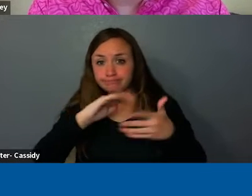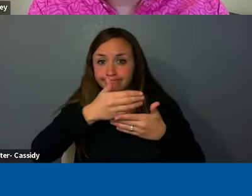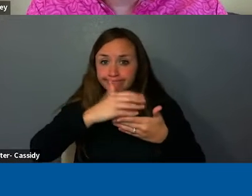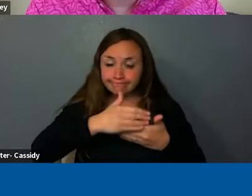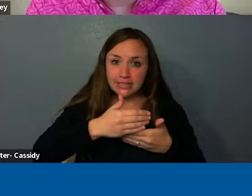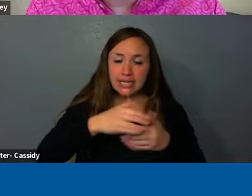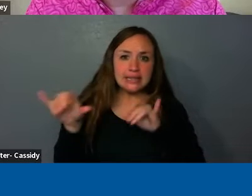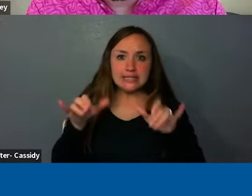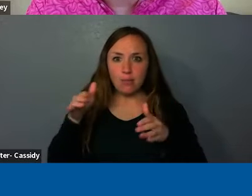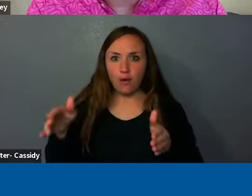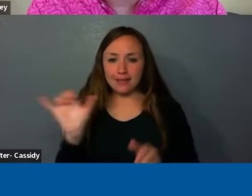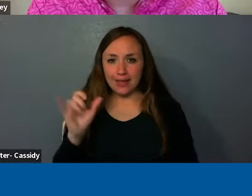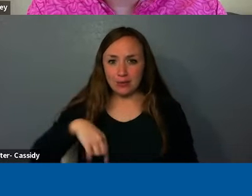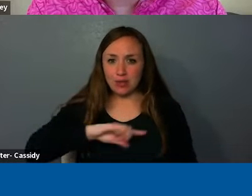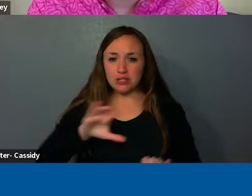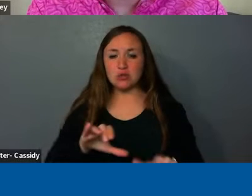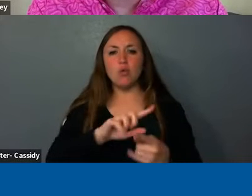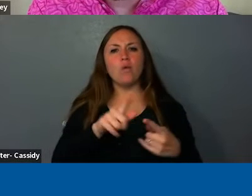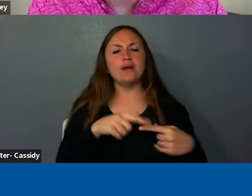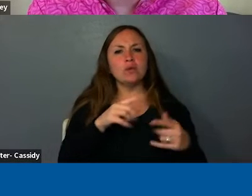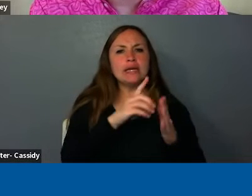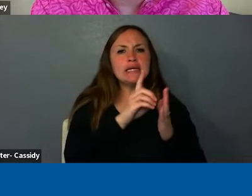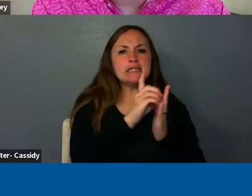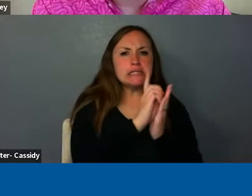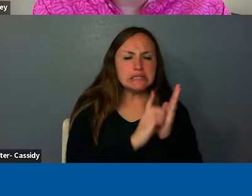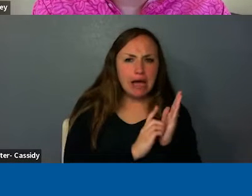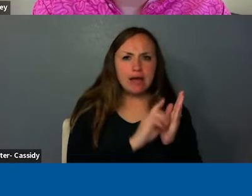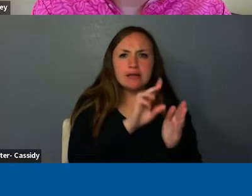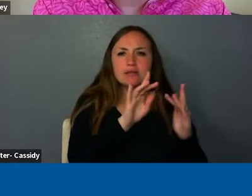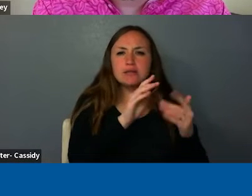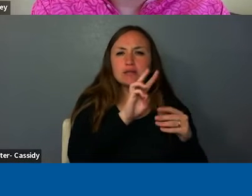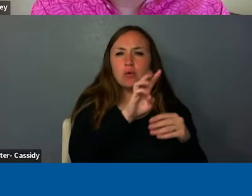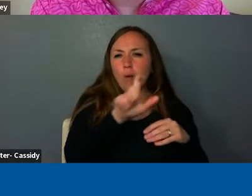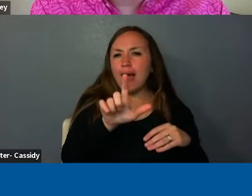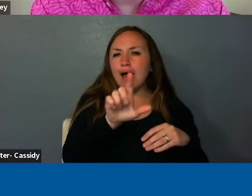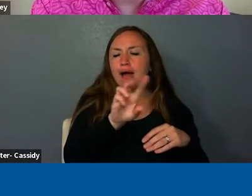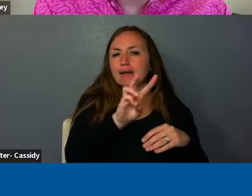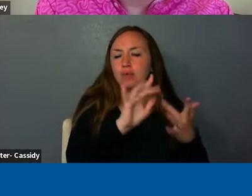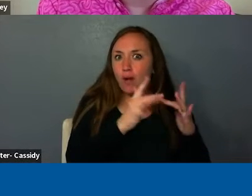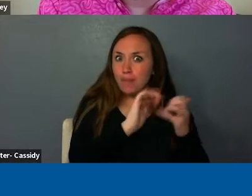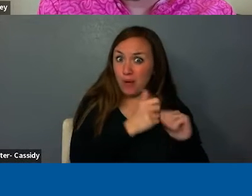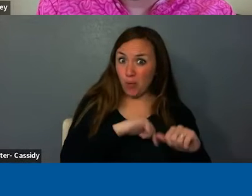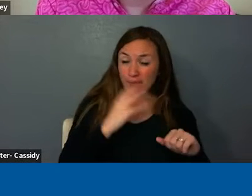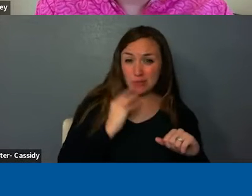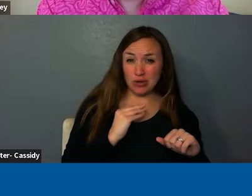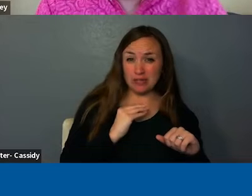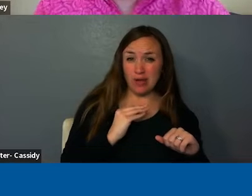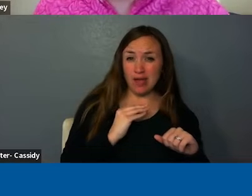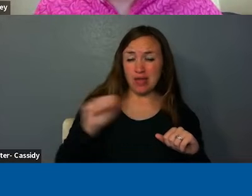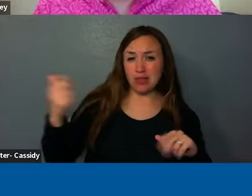And when we design the web in the way that we experience it, we actually limit the way that other people experience it. We actually exclude the people that are not like us,